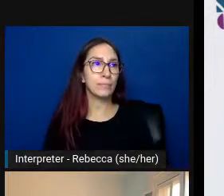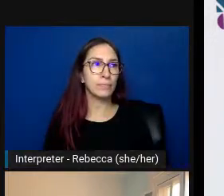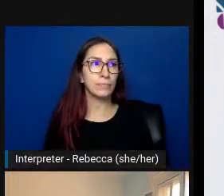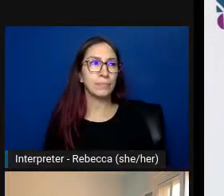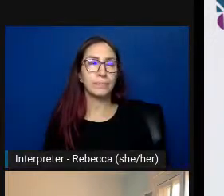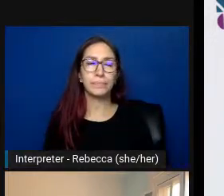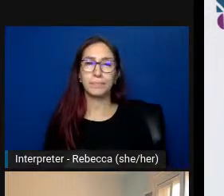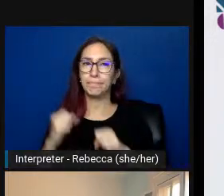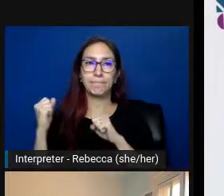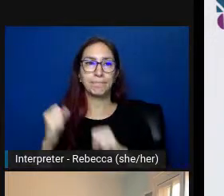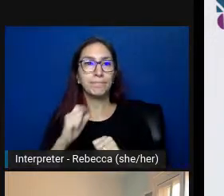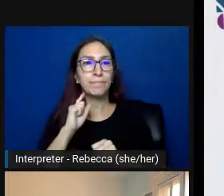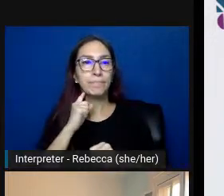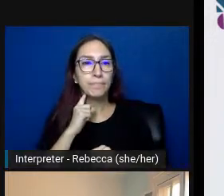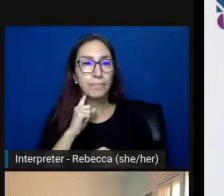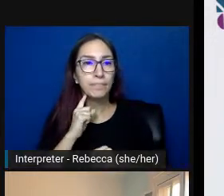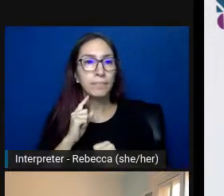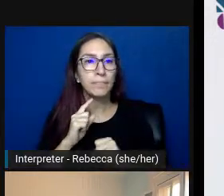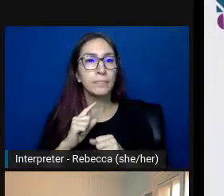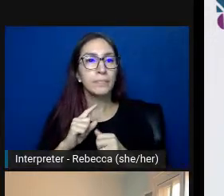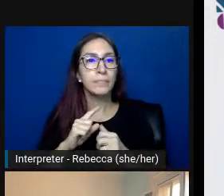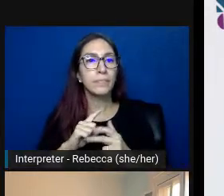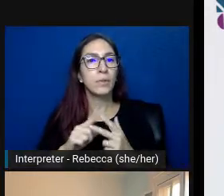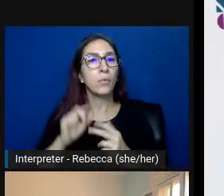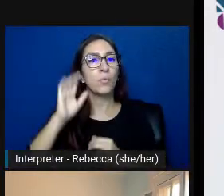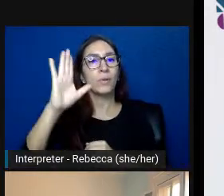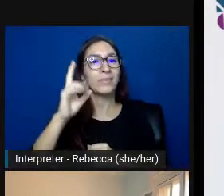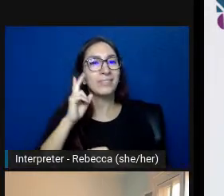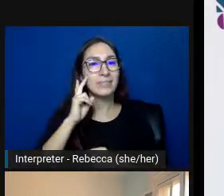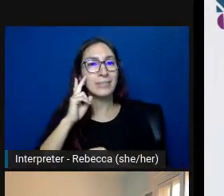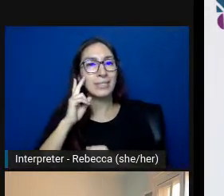we made it with 1.5 and